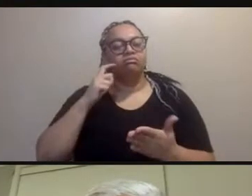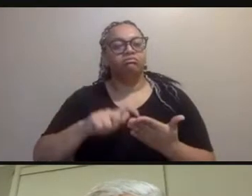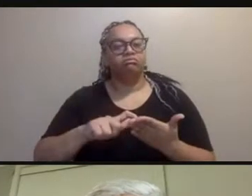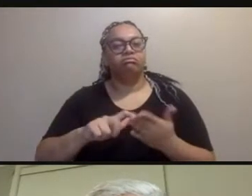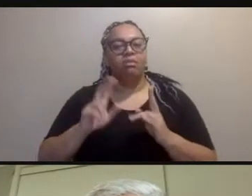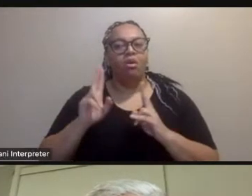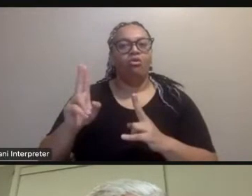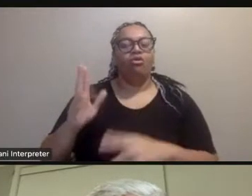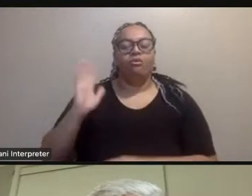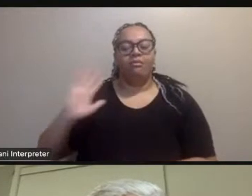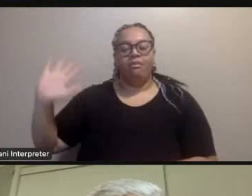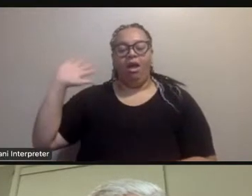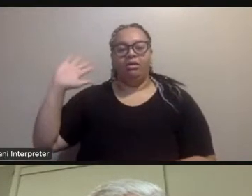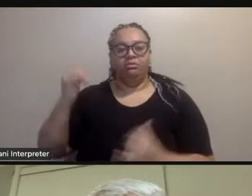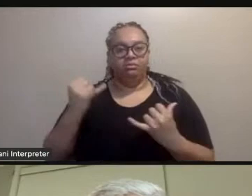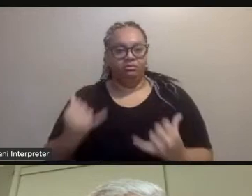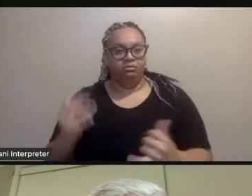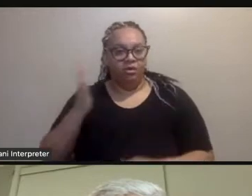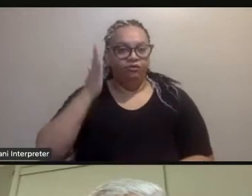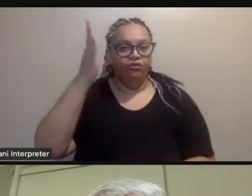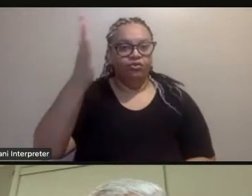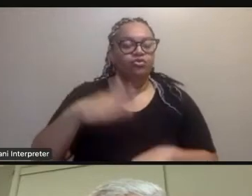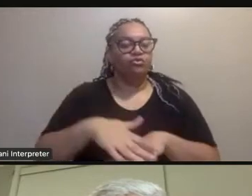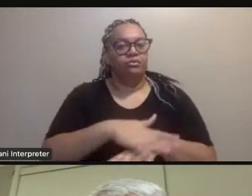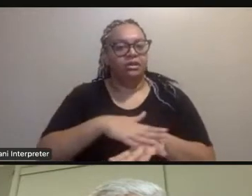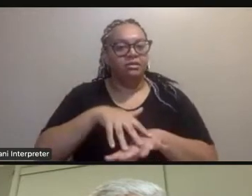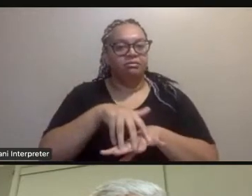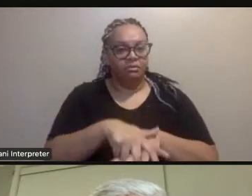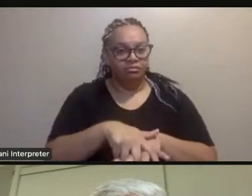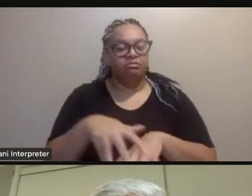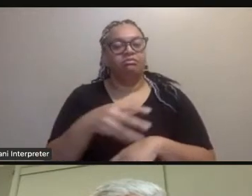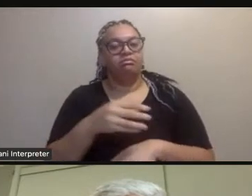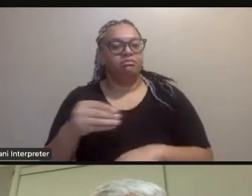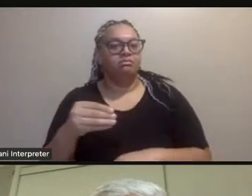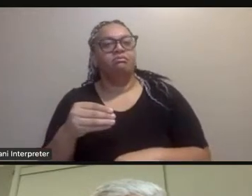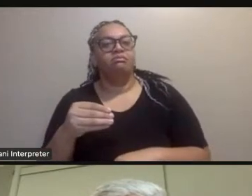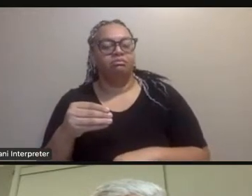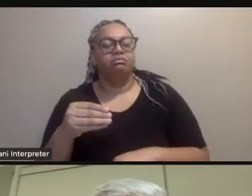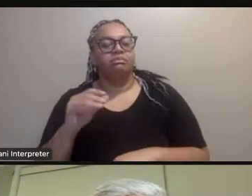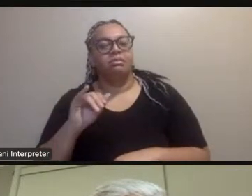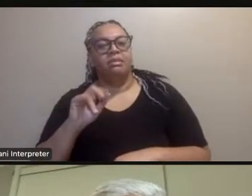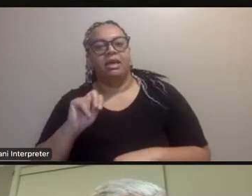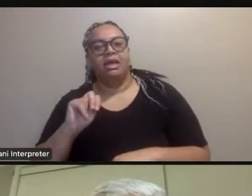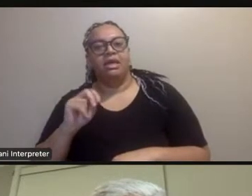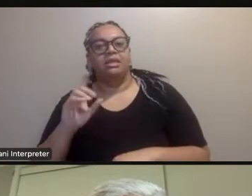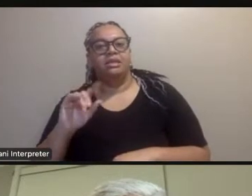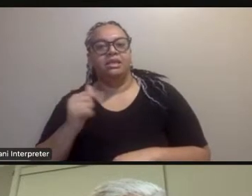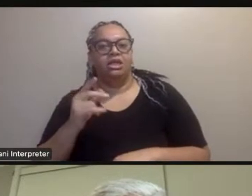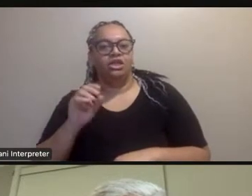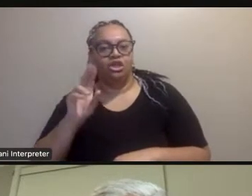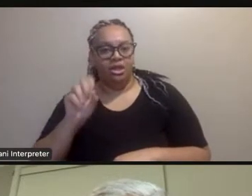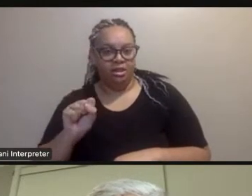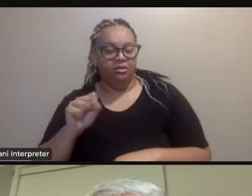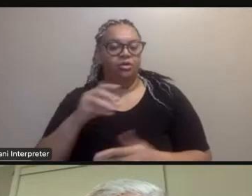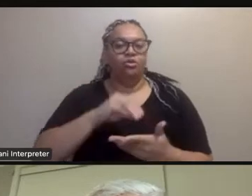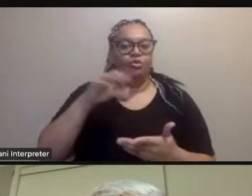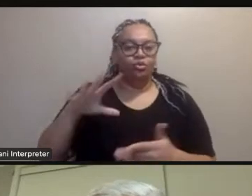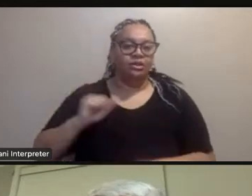SINCE TIME IMMEMORIAL WE RESPECTFULLY ACKNOWLEDGE AND